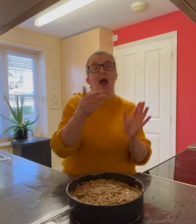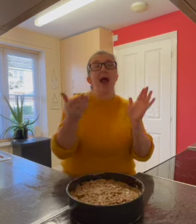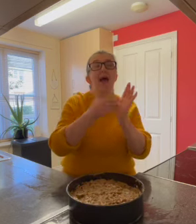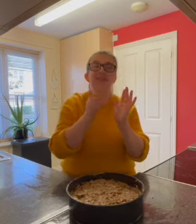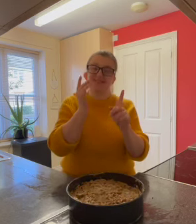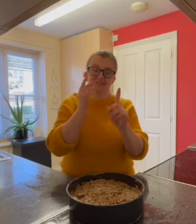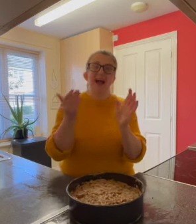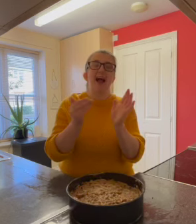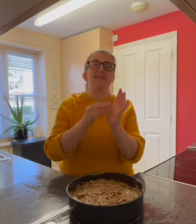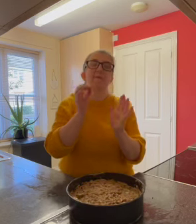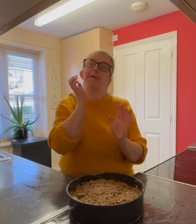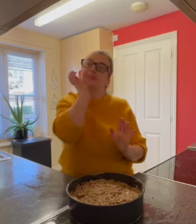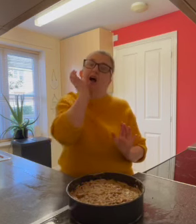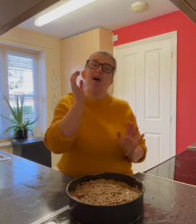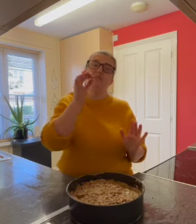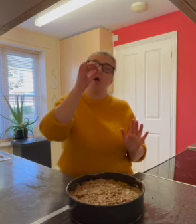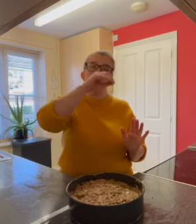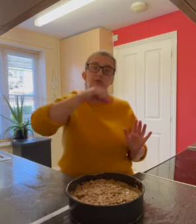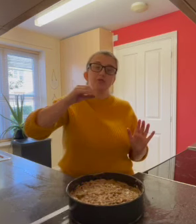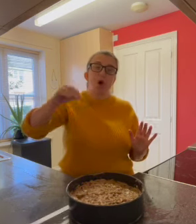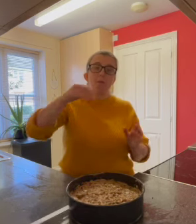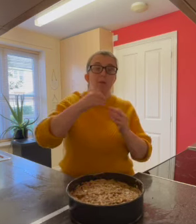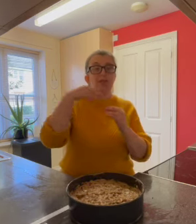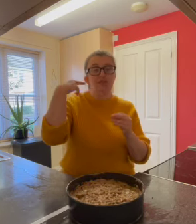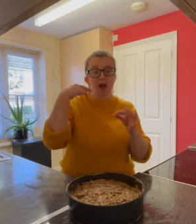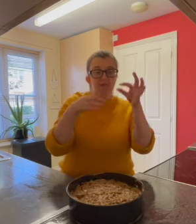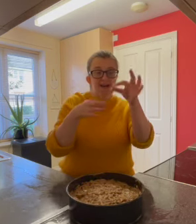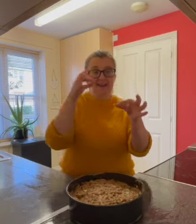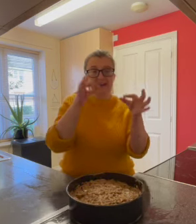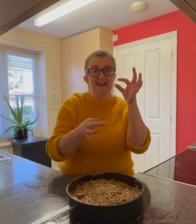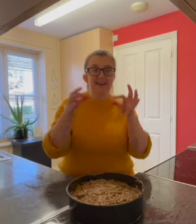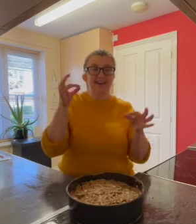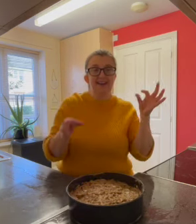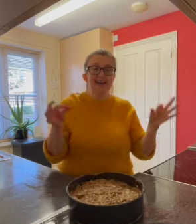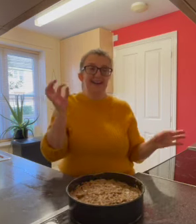I will also adding nuts on the top with glace cherries ( ended not using cherries)